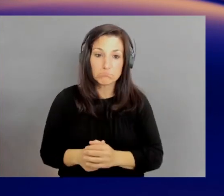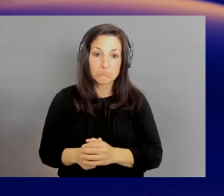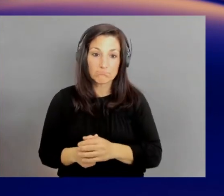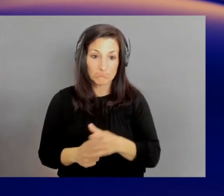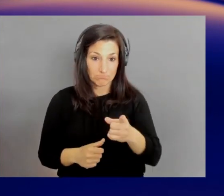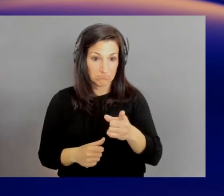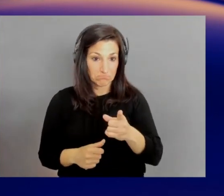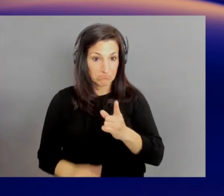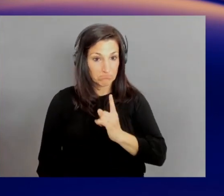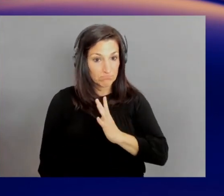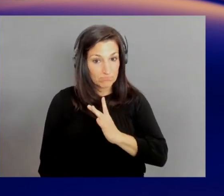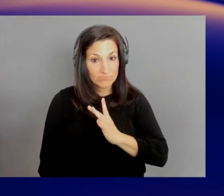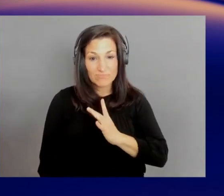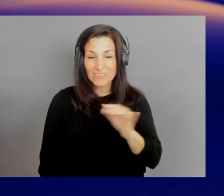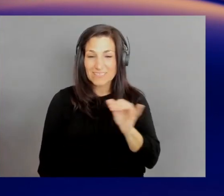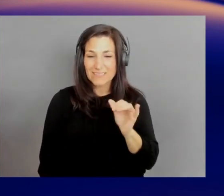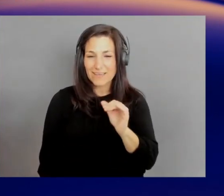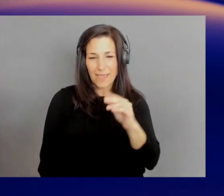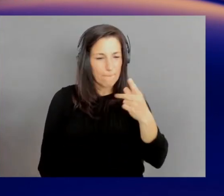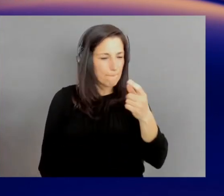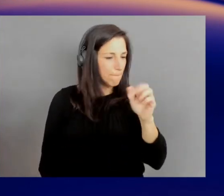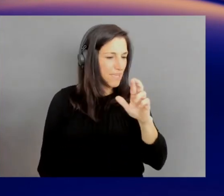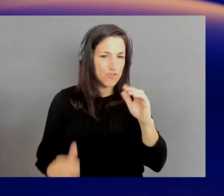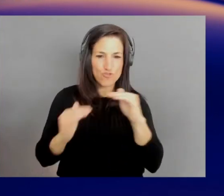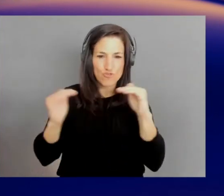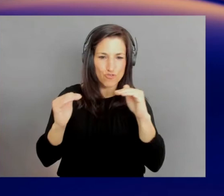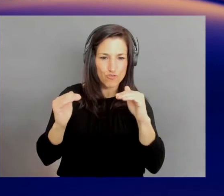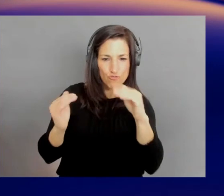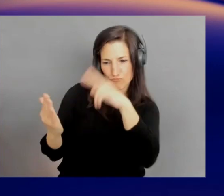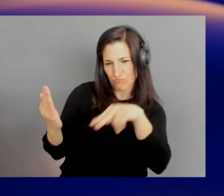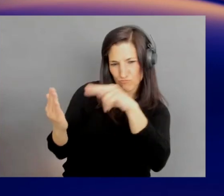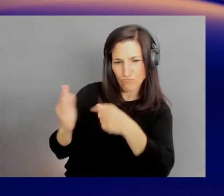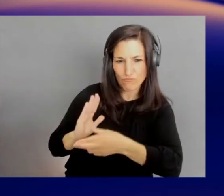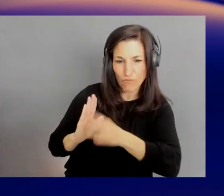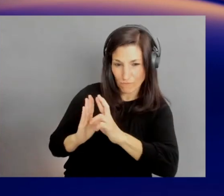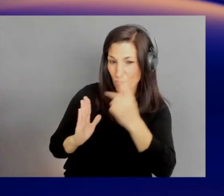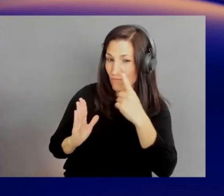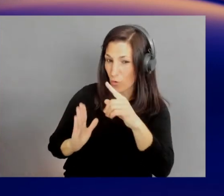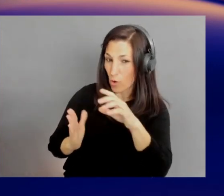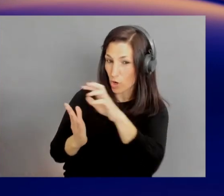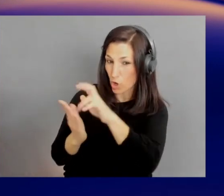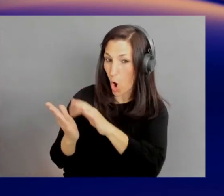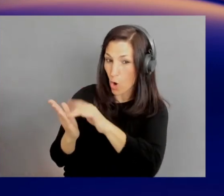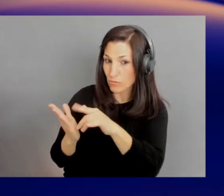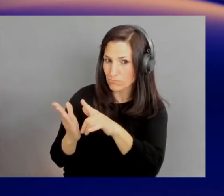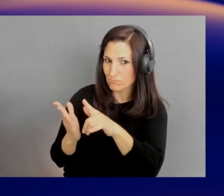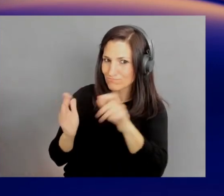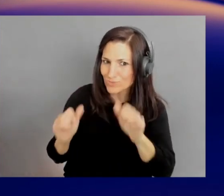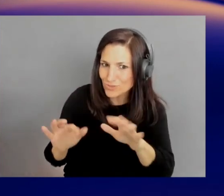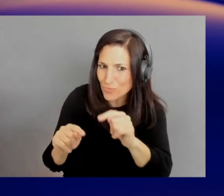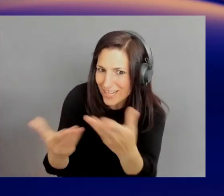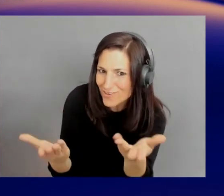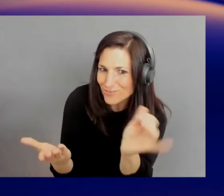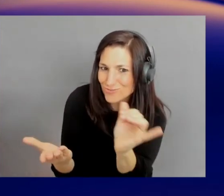almost like a peer review, right? With DevOps, you do peer reviewer code. Oh yeah. You can do that here obviously as well. But then also this is almost a peer review of that model and